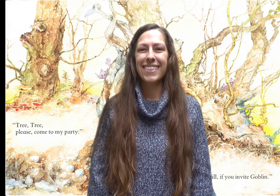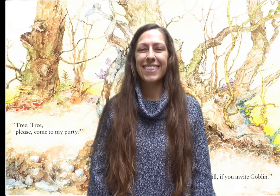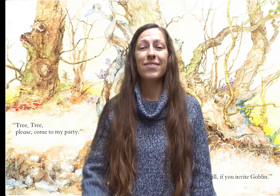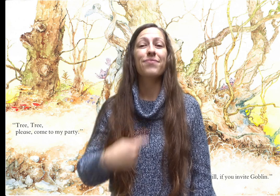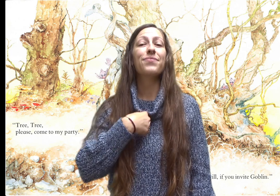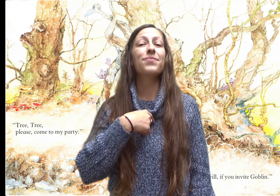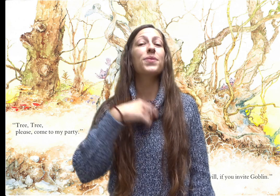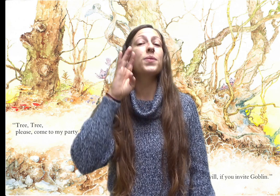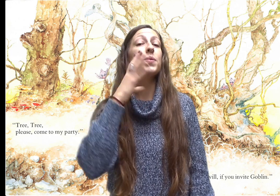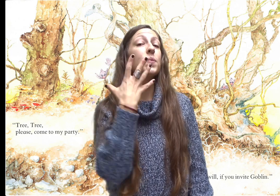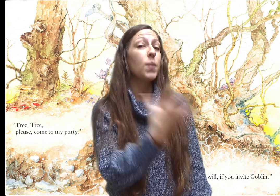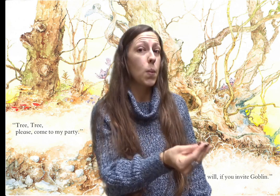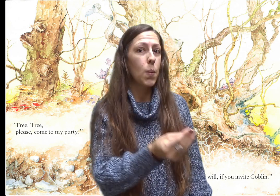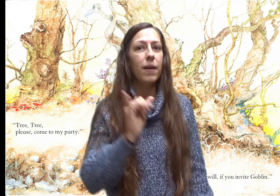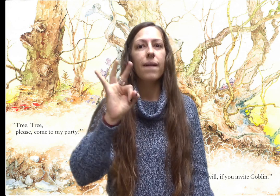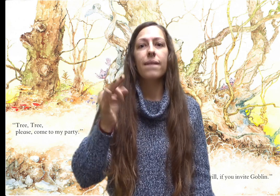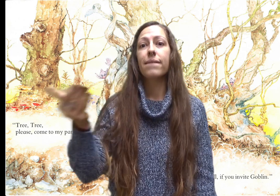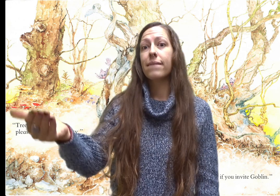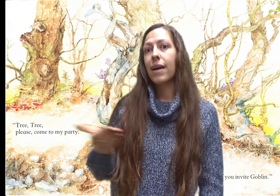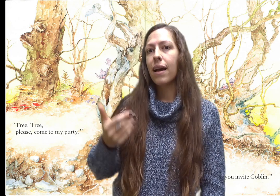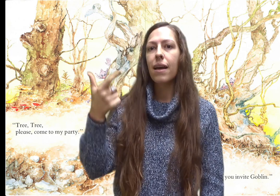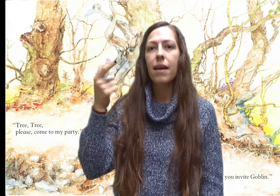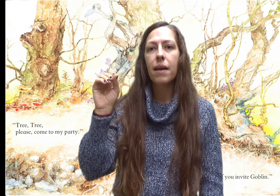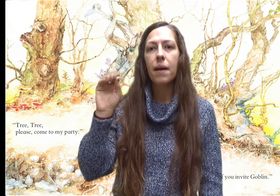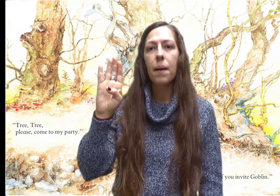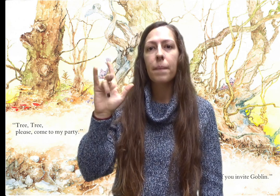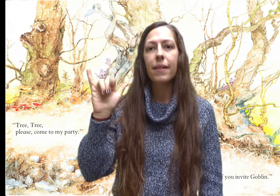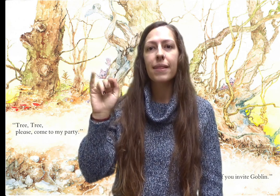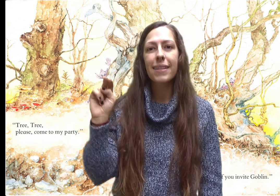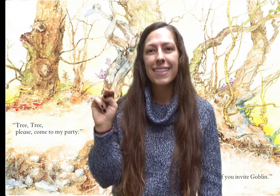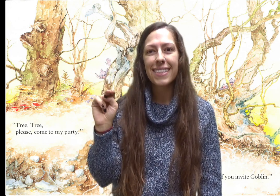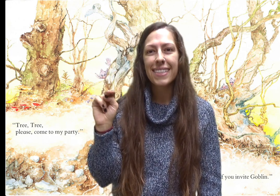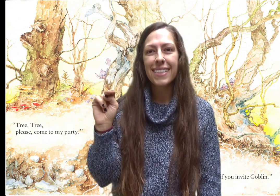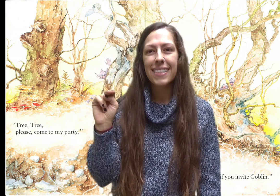Thank you, I will, if you invite Goblin.